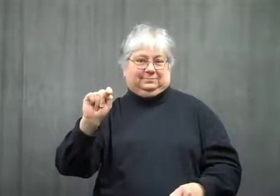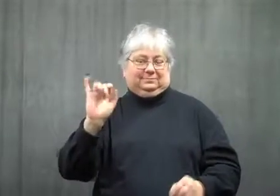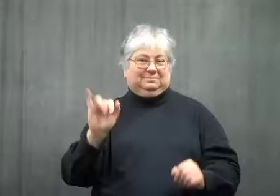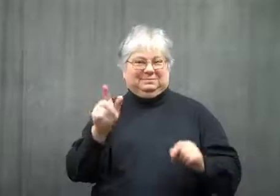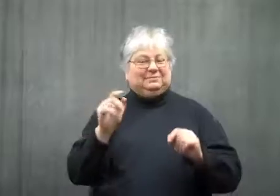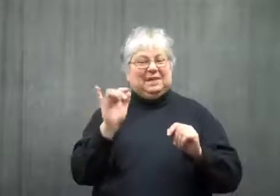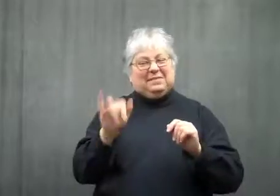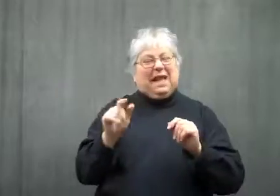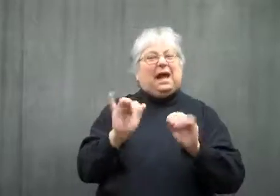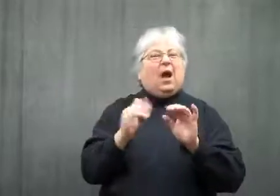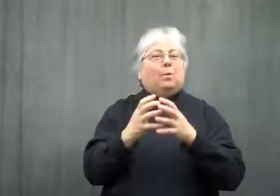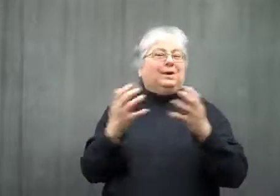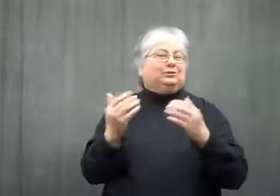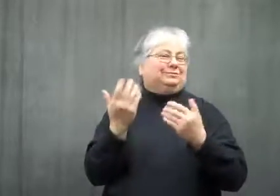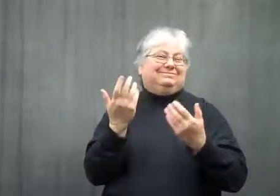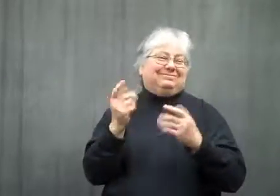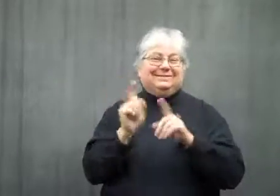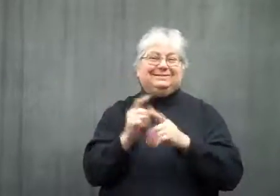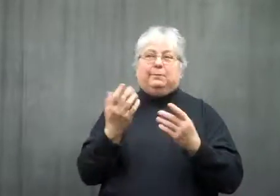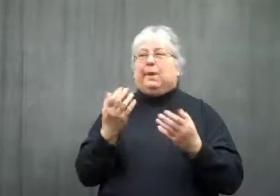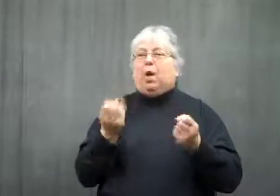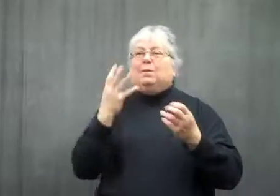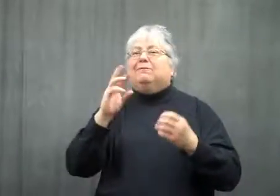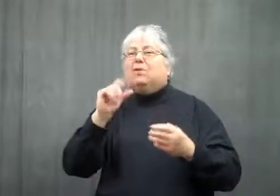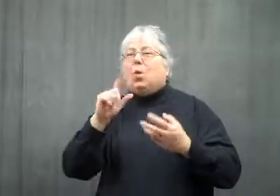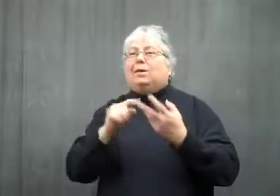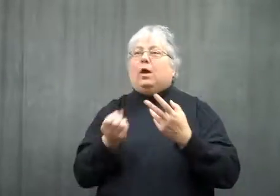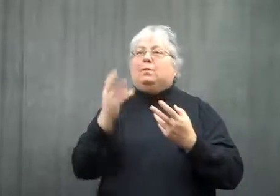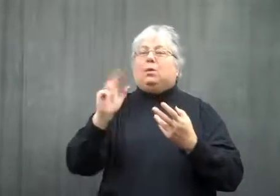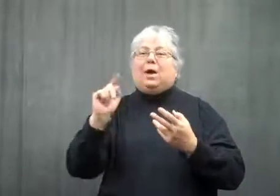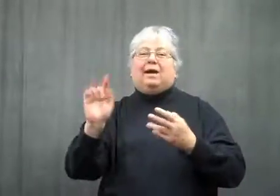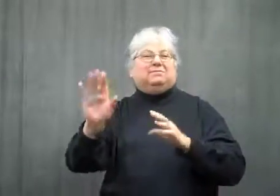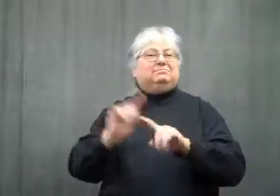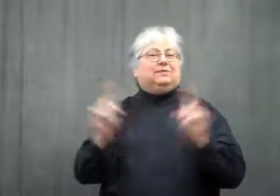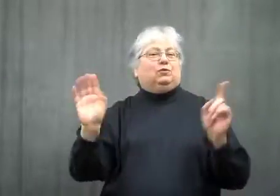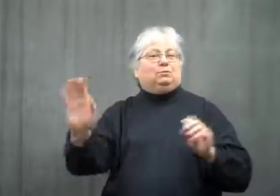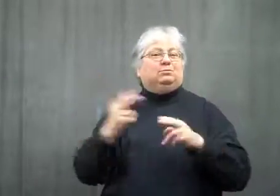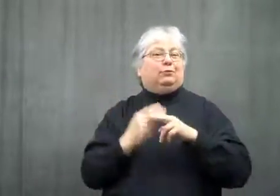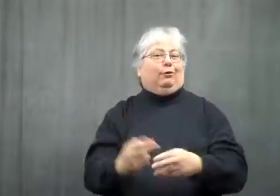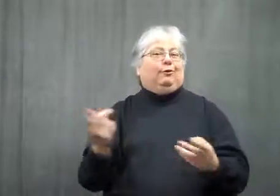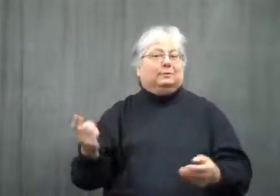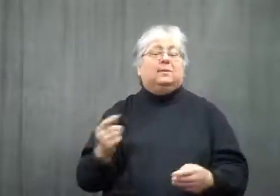It's a term much like "volts", "watts" and other ways of measuring.